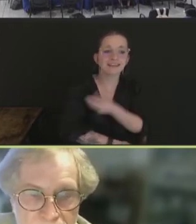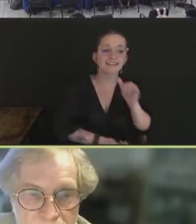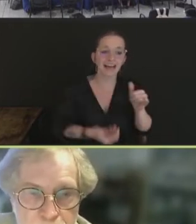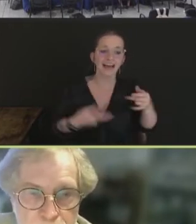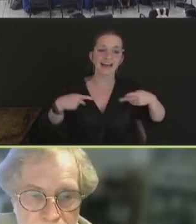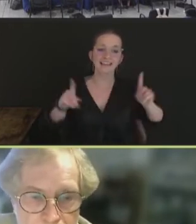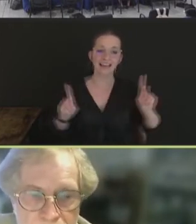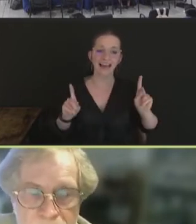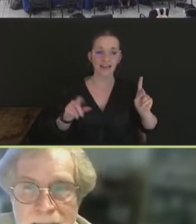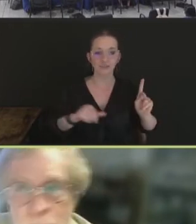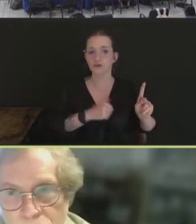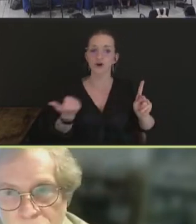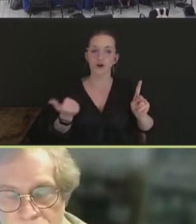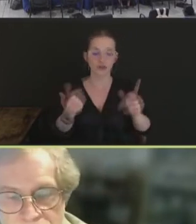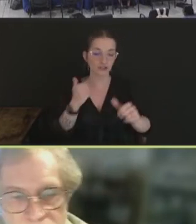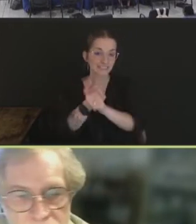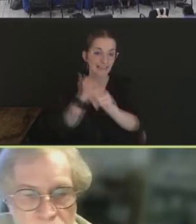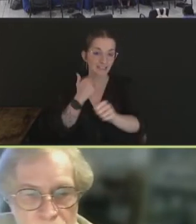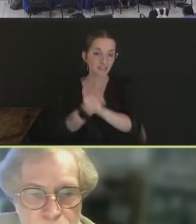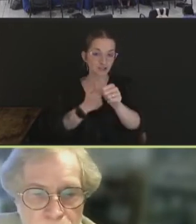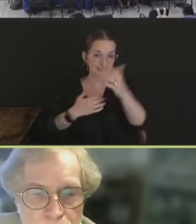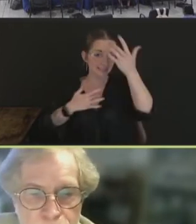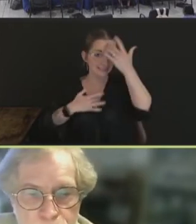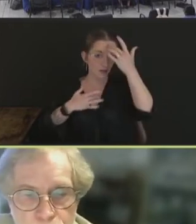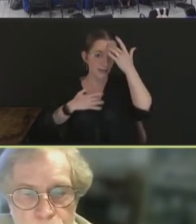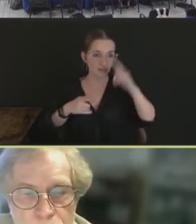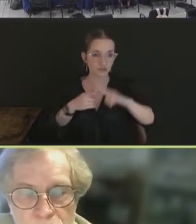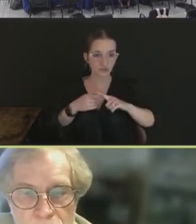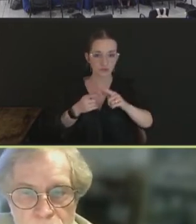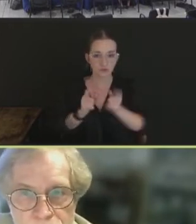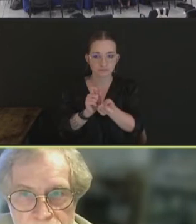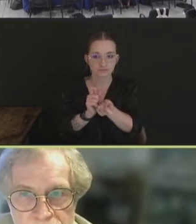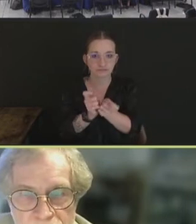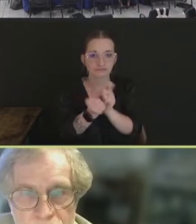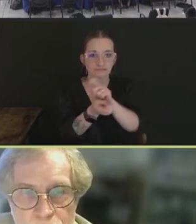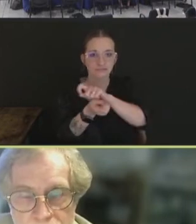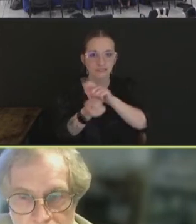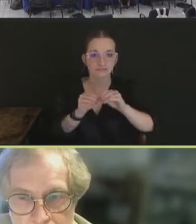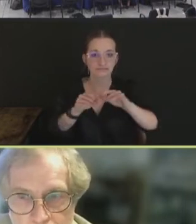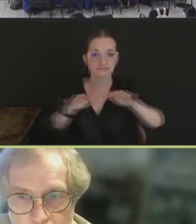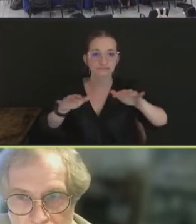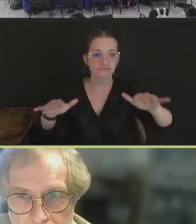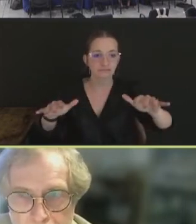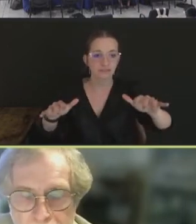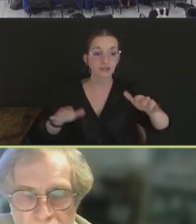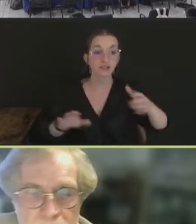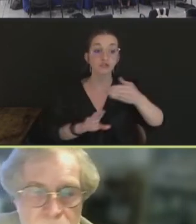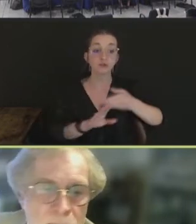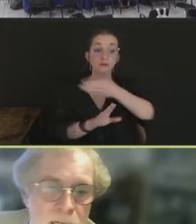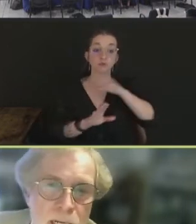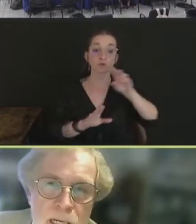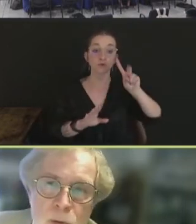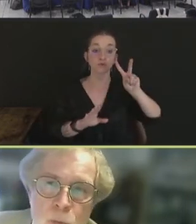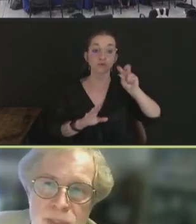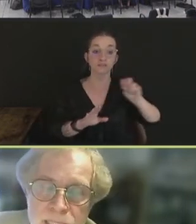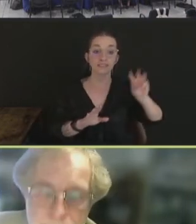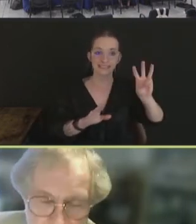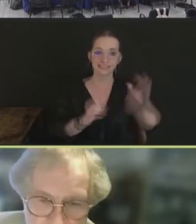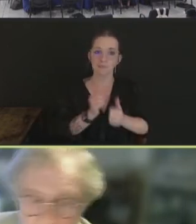And the predominant number of cases prior to 2006 were type one, with a limited number